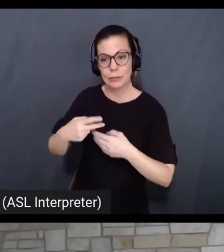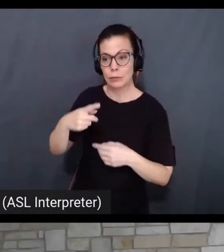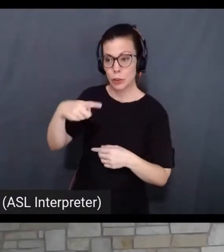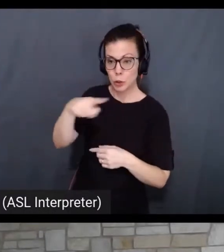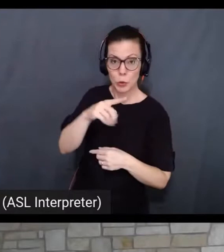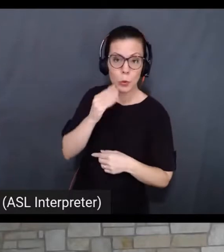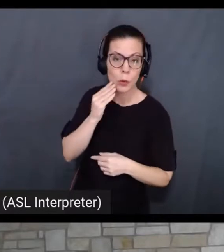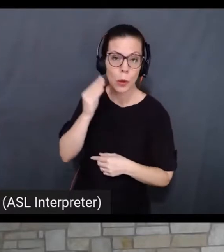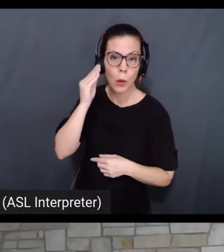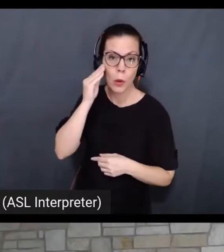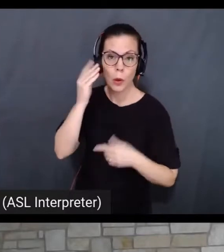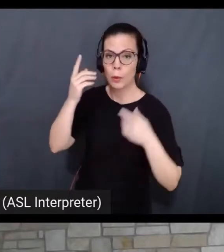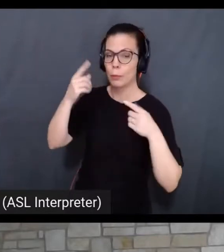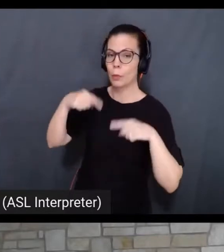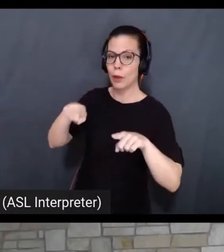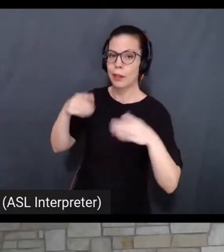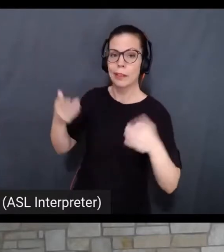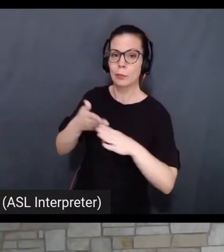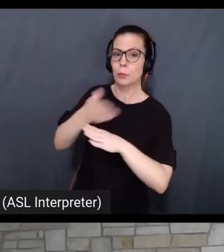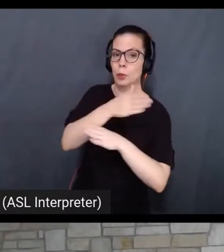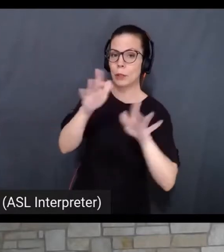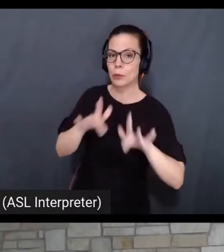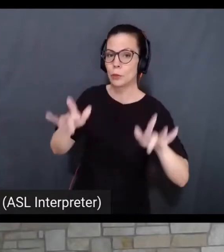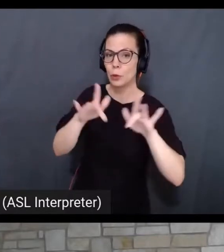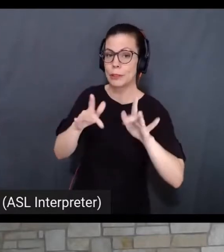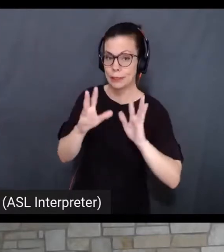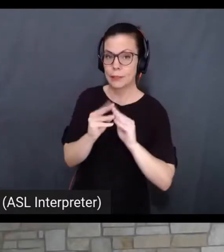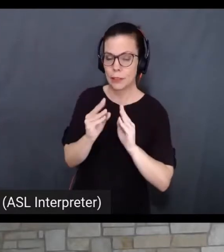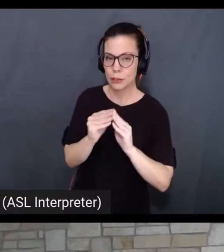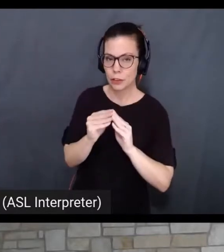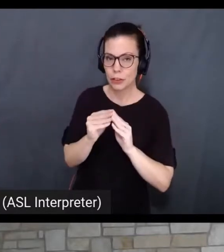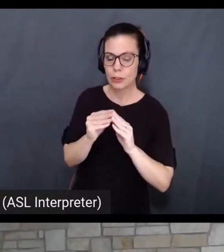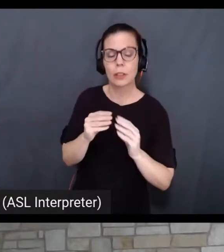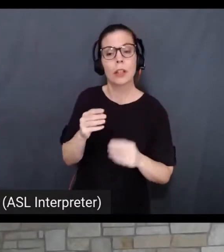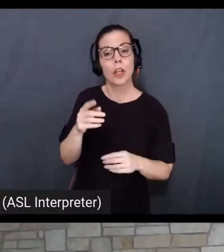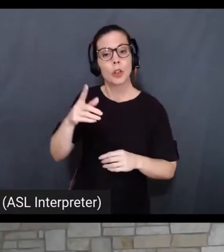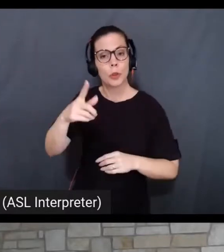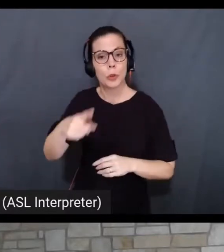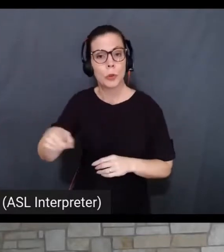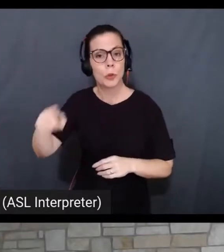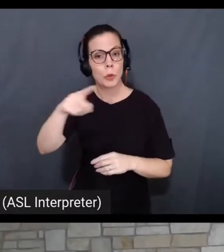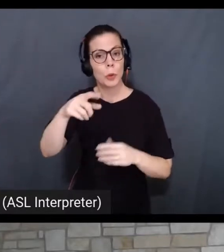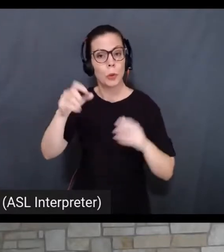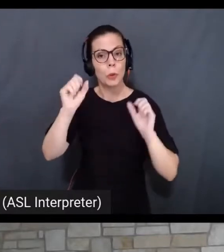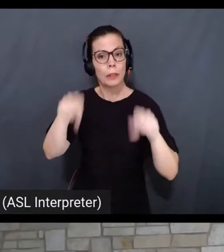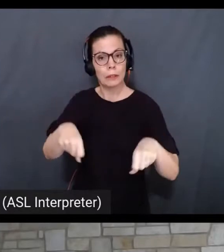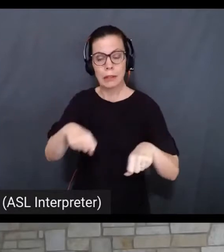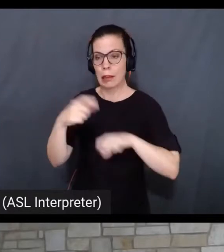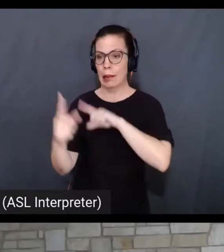well this is a prerecorded session, you are free to ask questions in the chat,